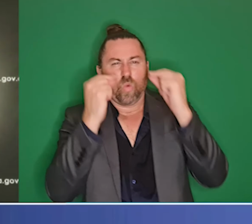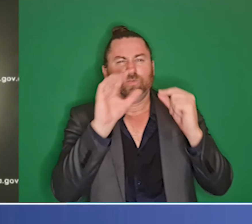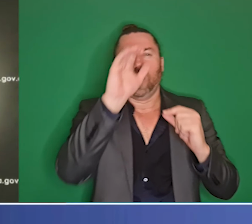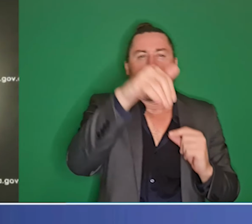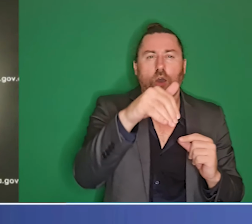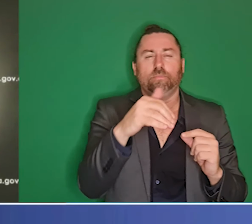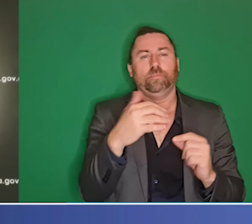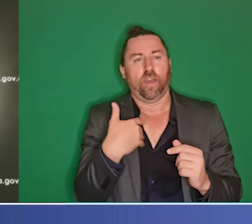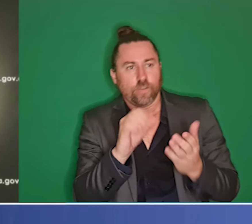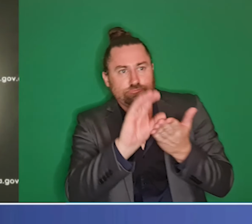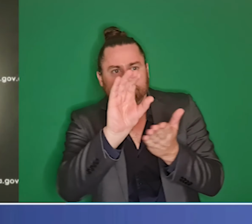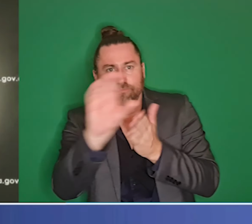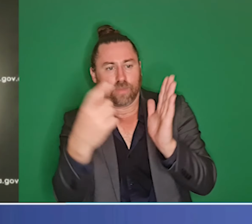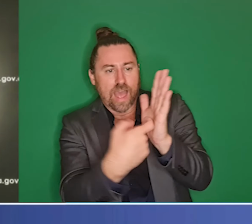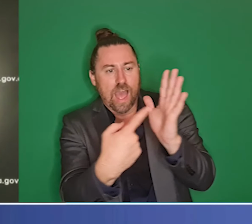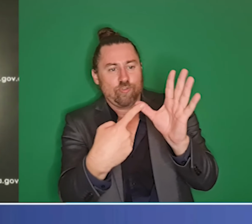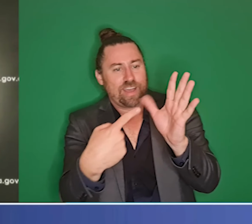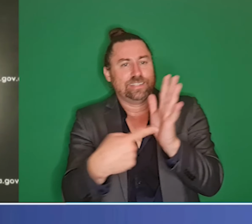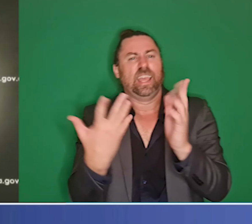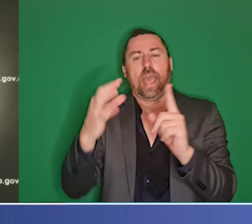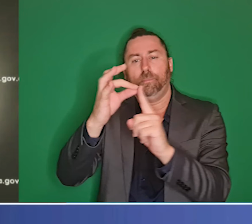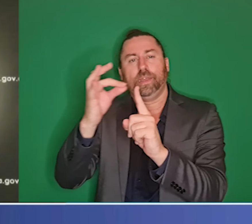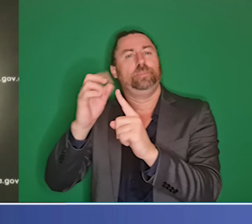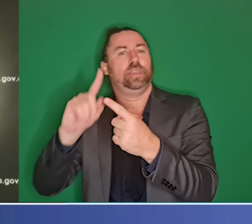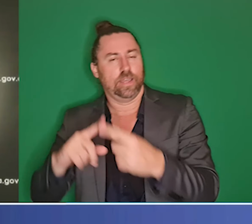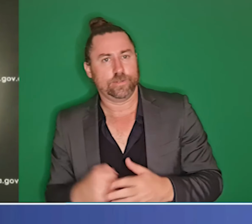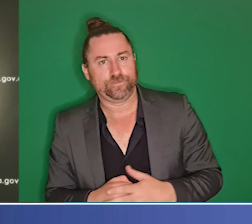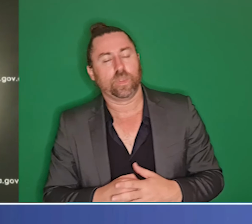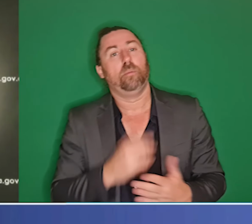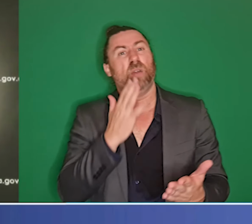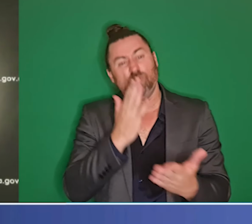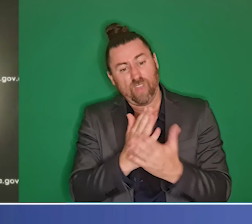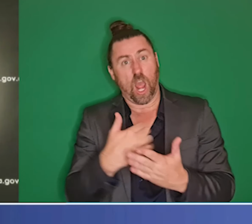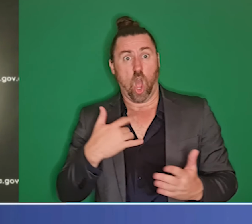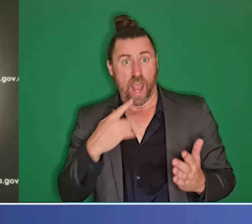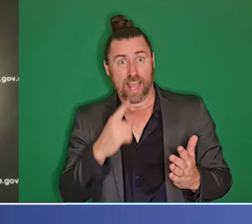But I want to finish with a message of genuine hope.